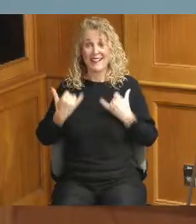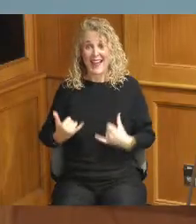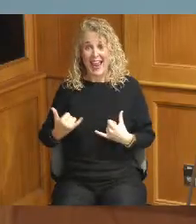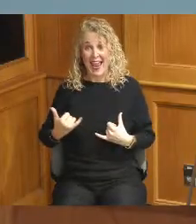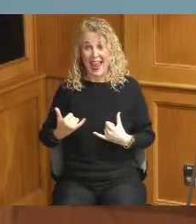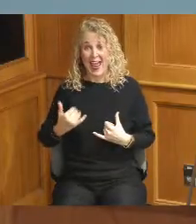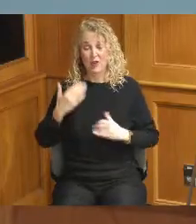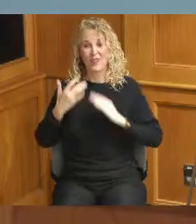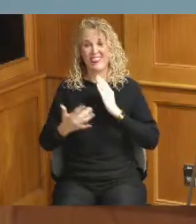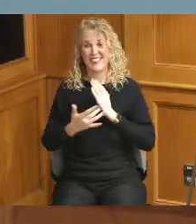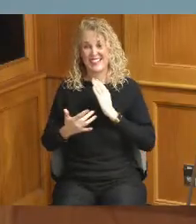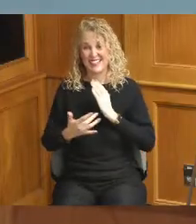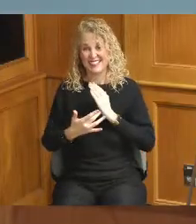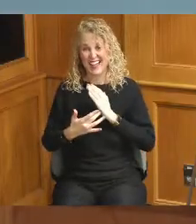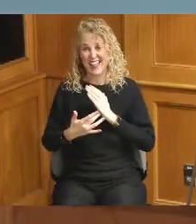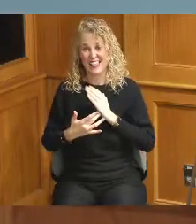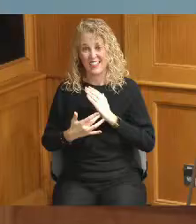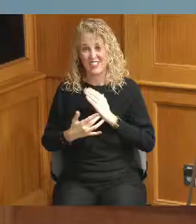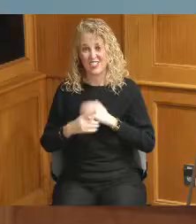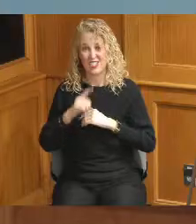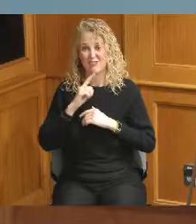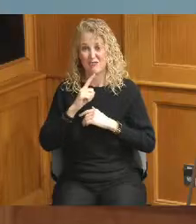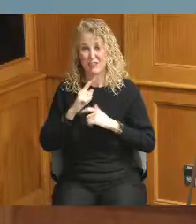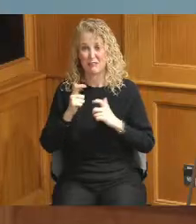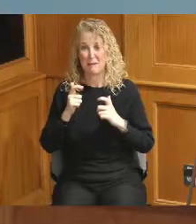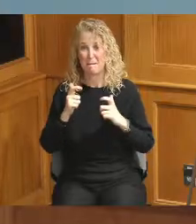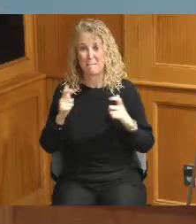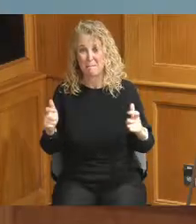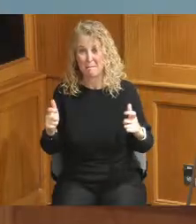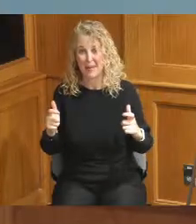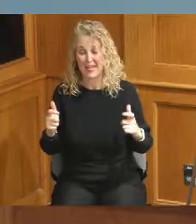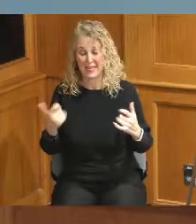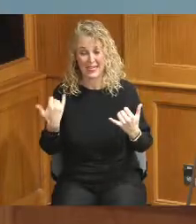technology our technology has really overloaded the current Radio Room and where our operators